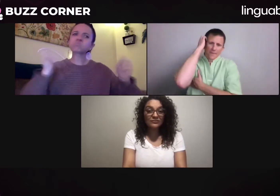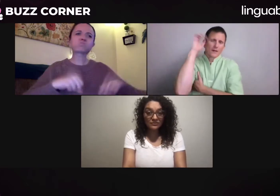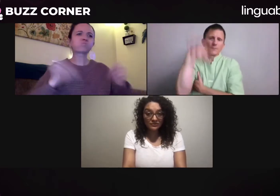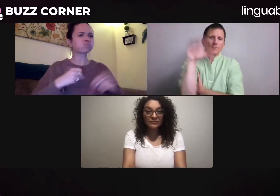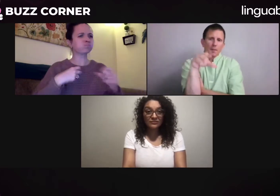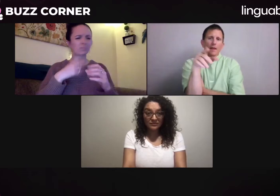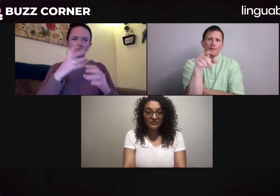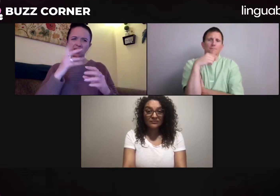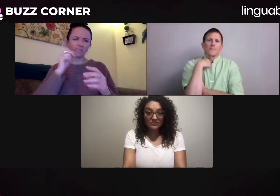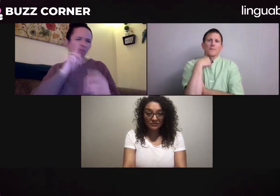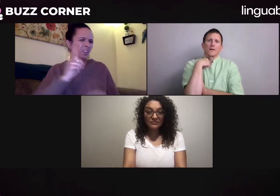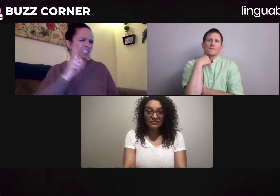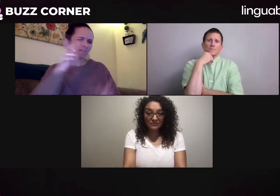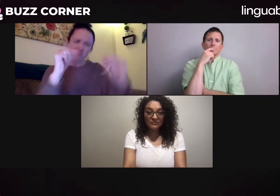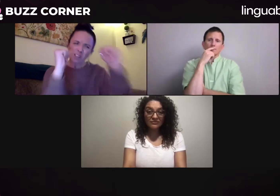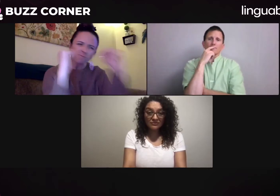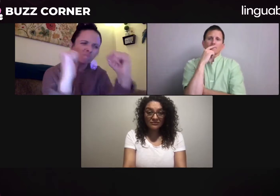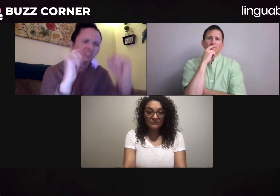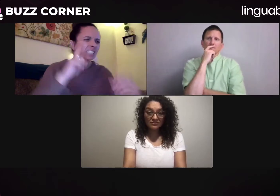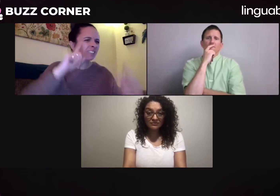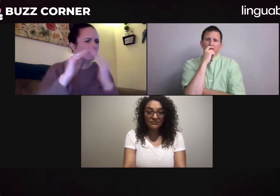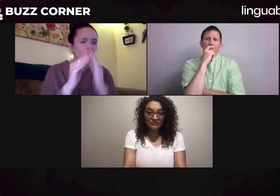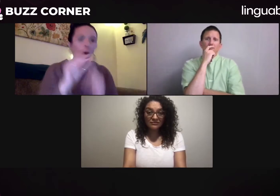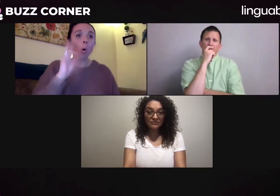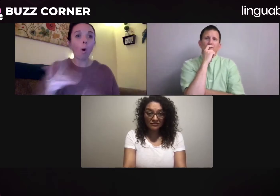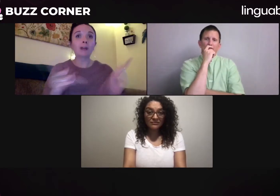about where's the line for interpreters accepting assignments